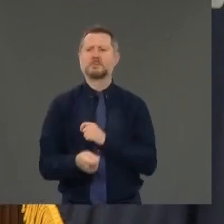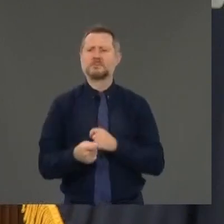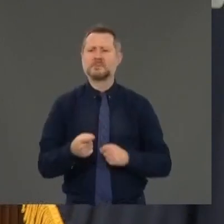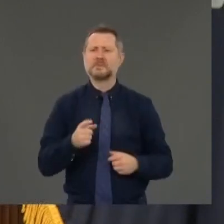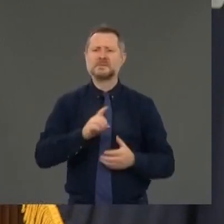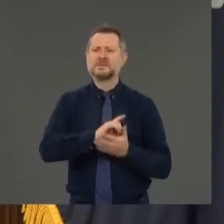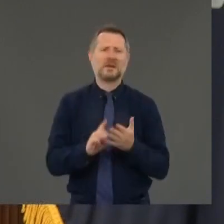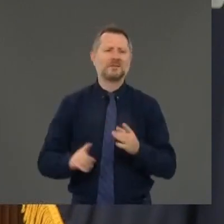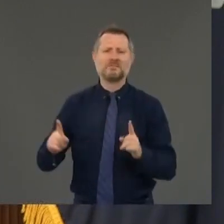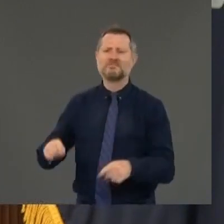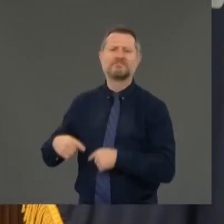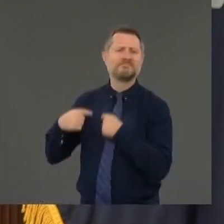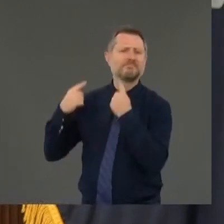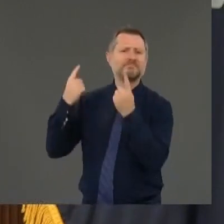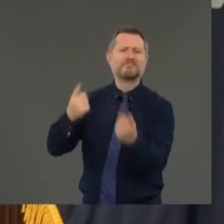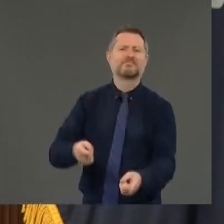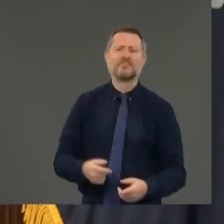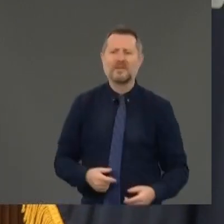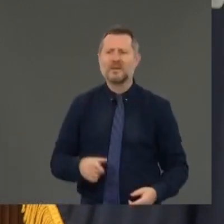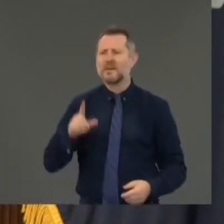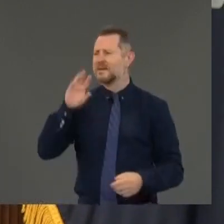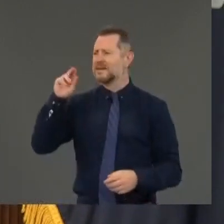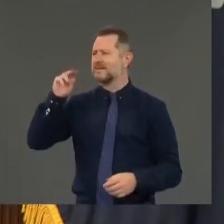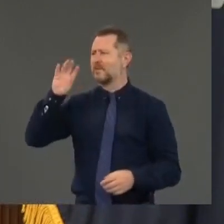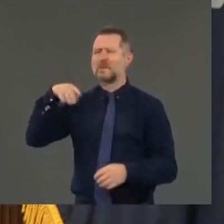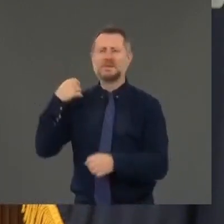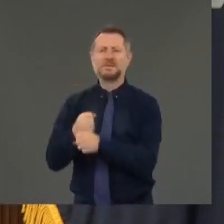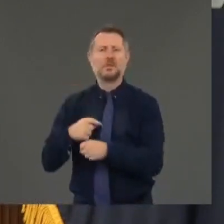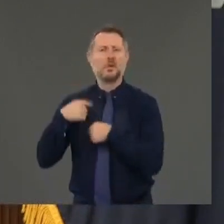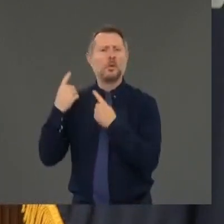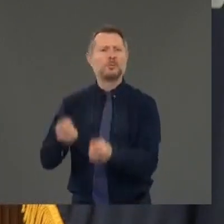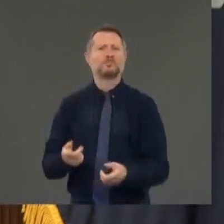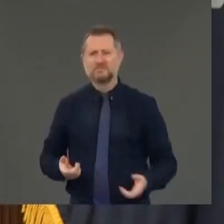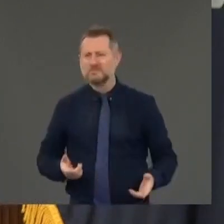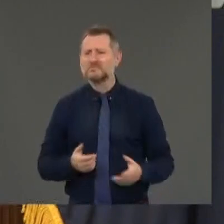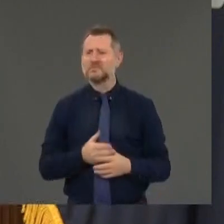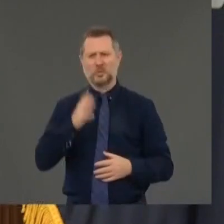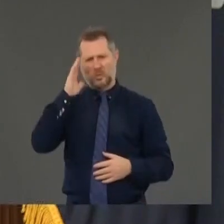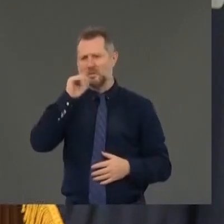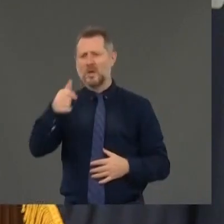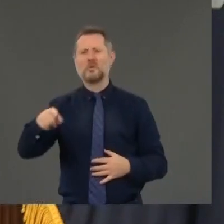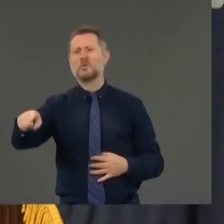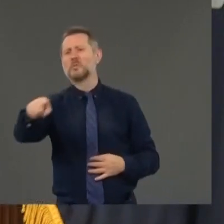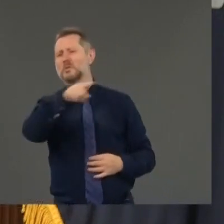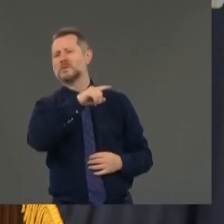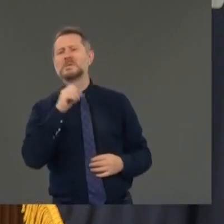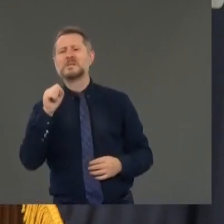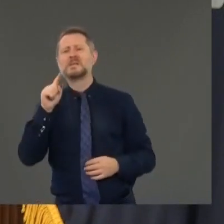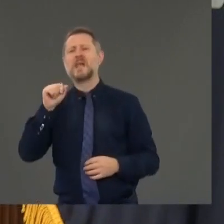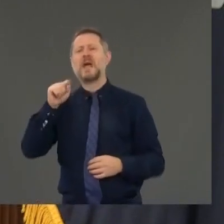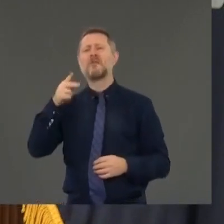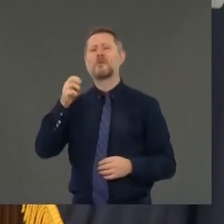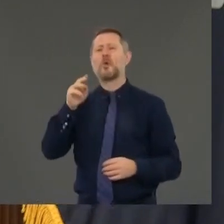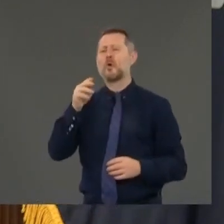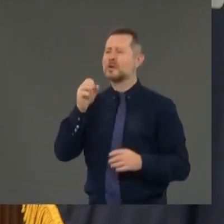WE HAVEN'T REDESIGNED THE POLICE